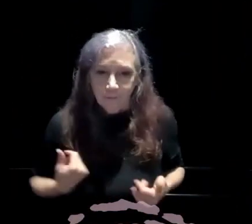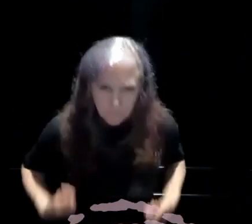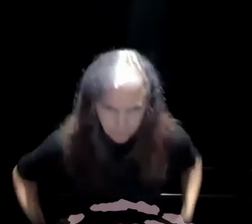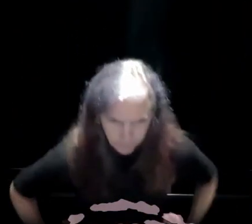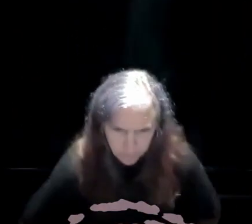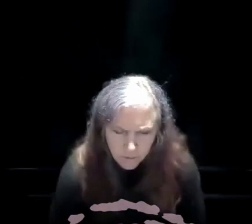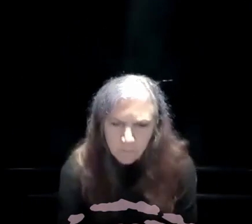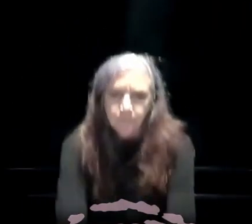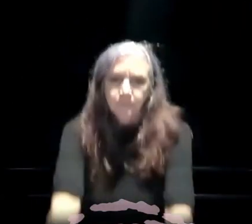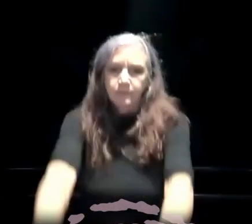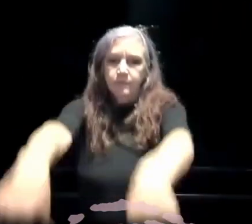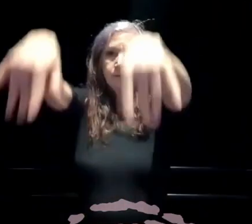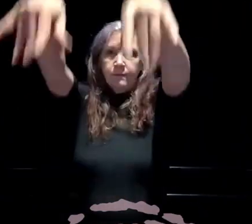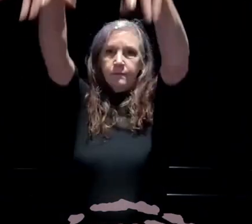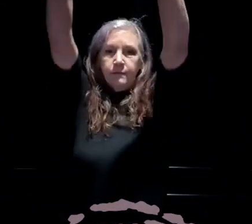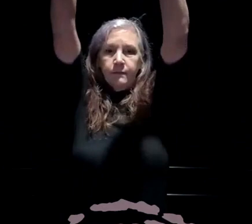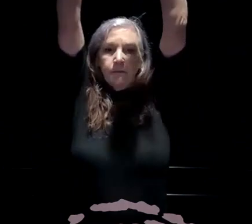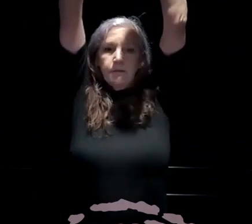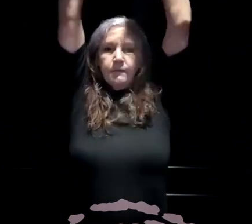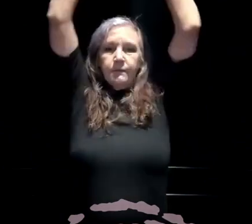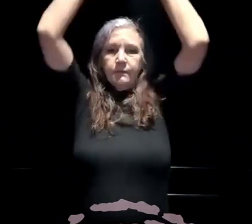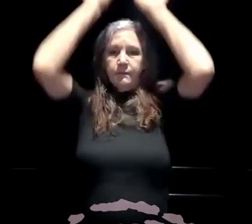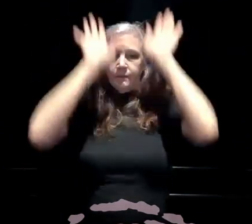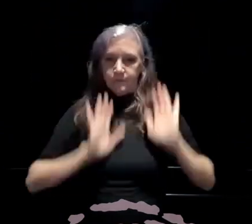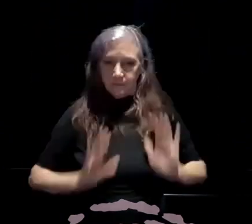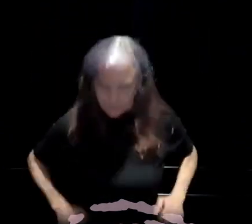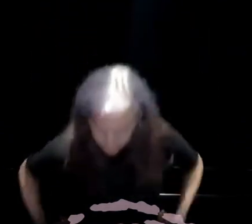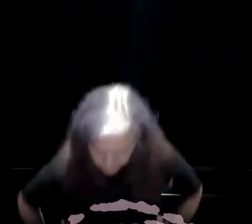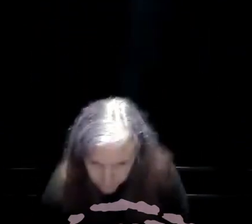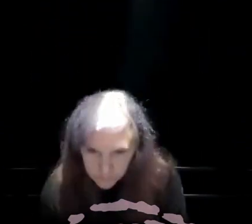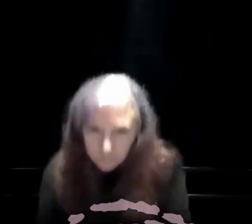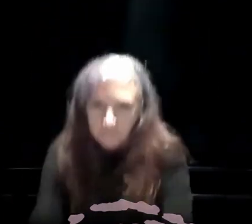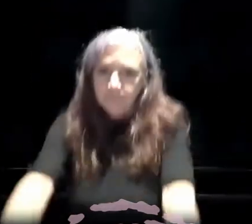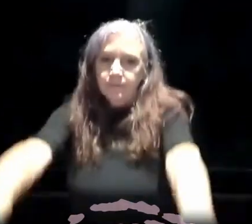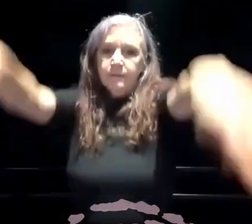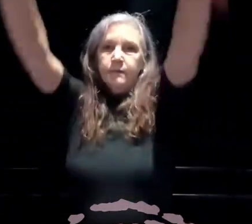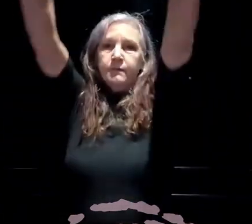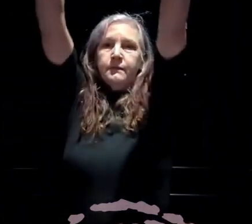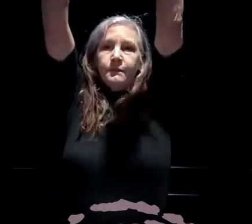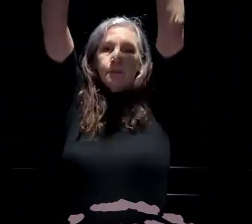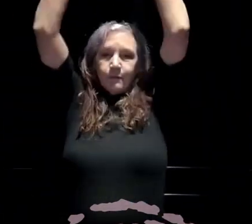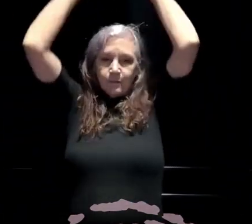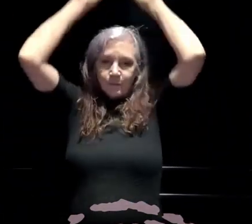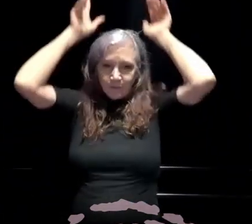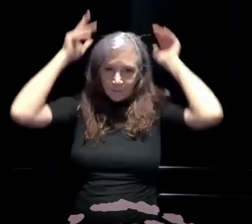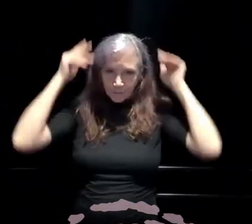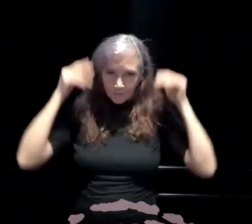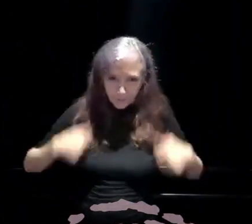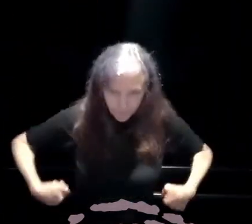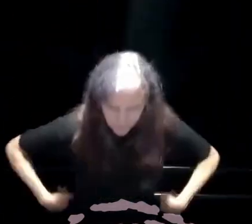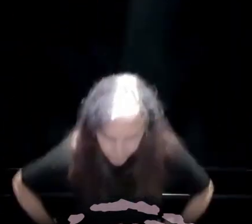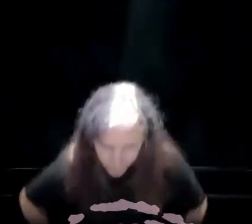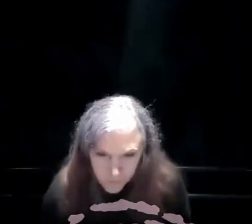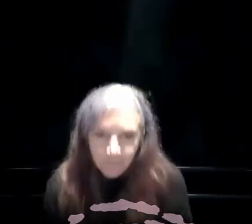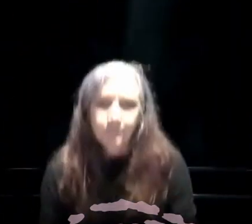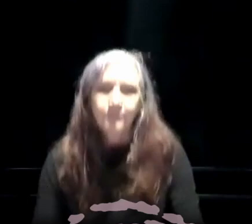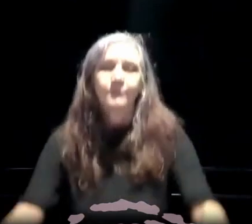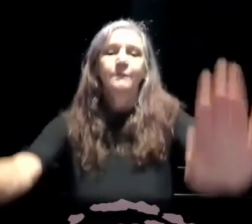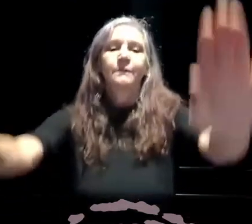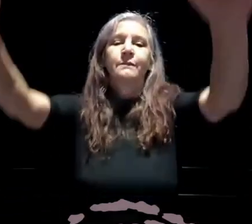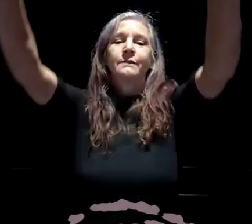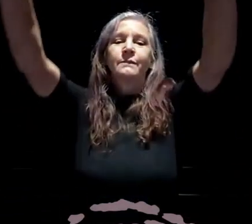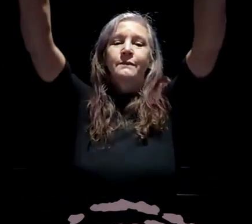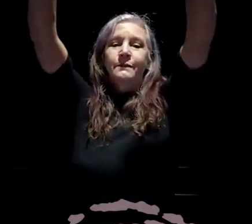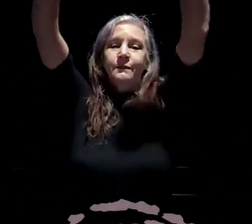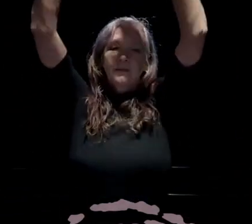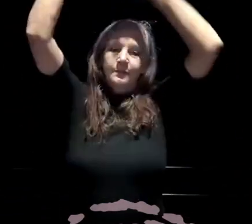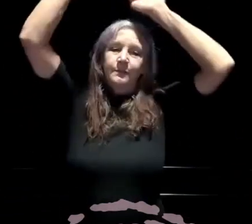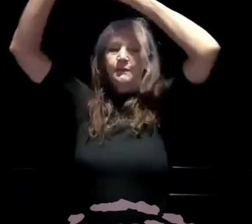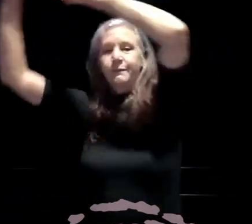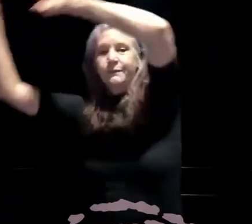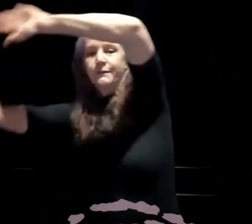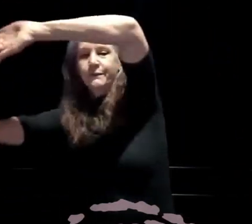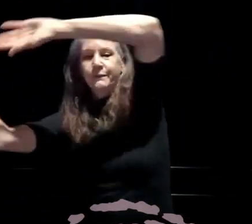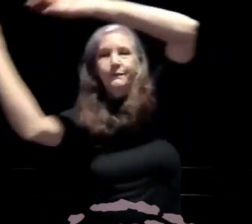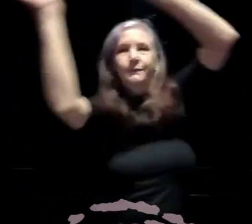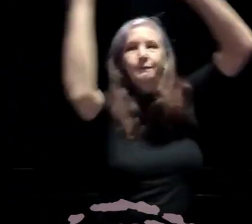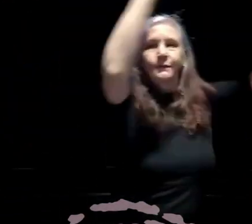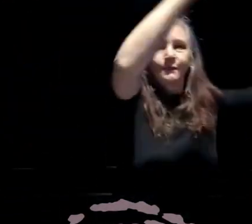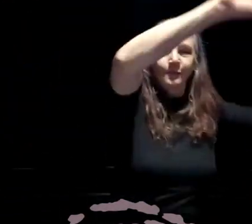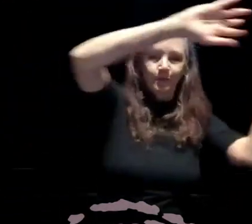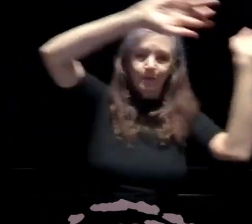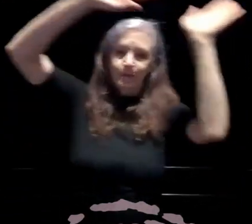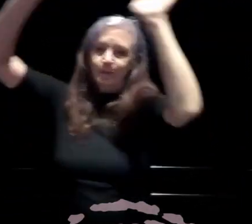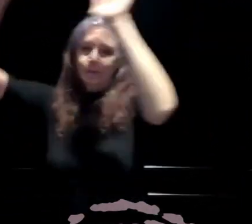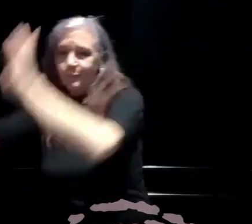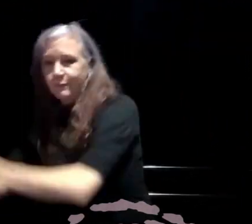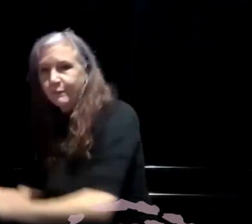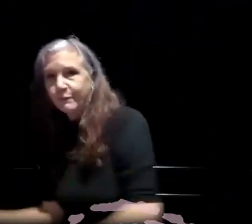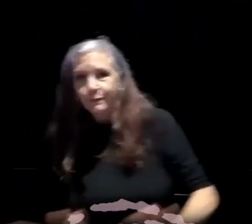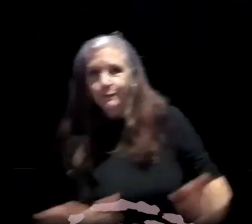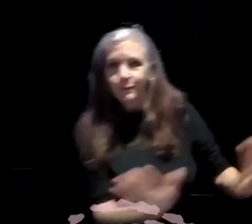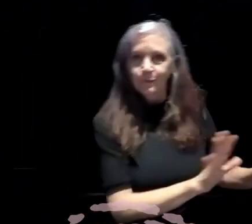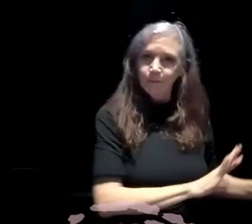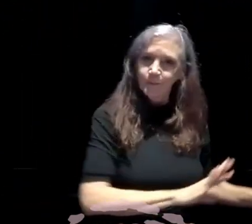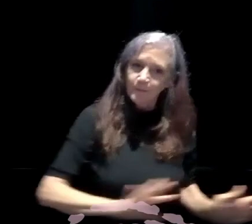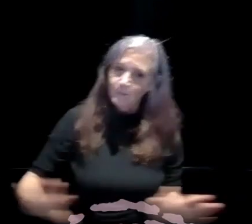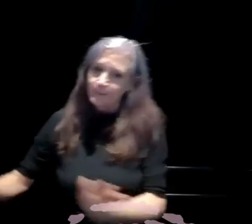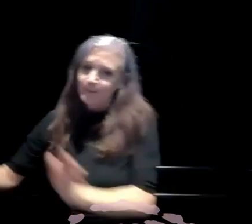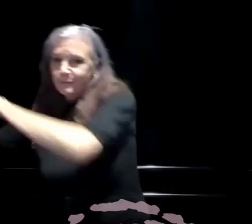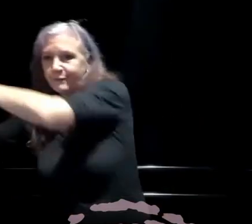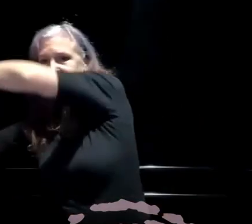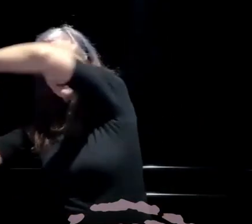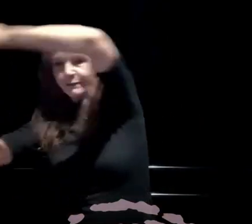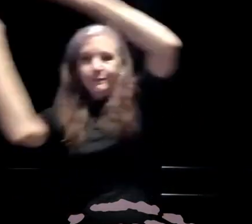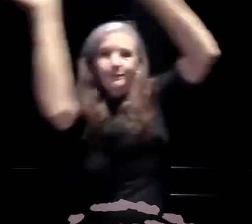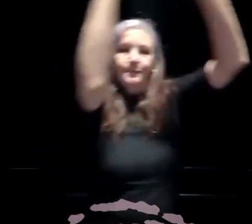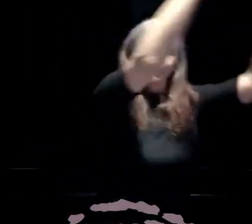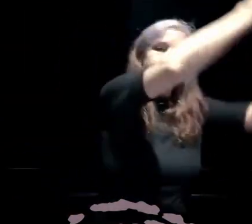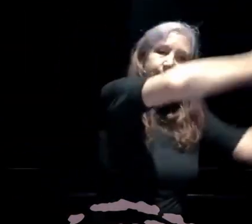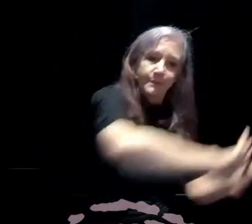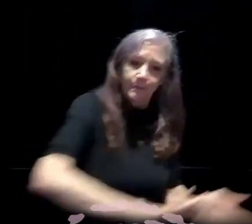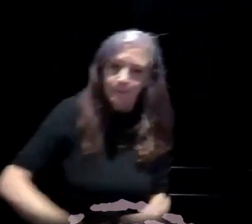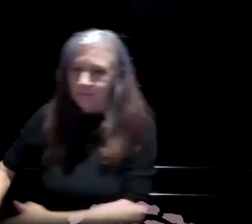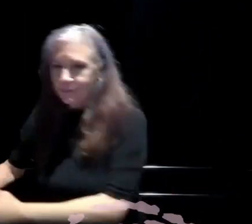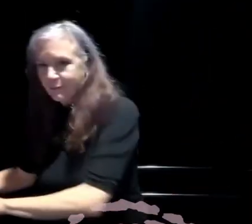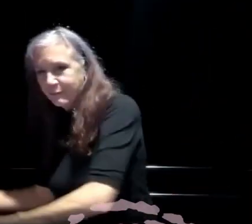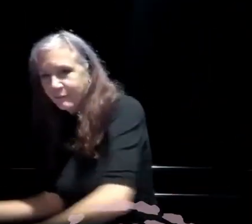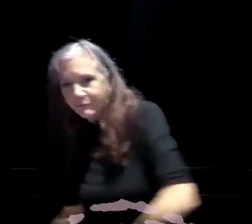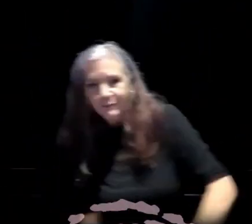Thank you.